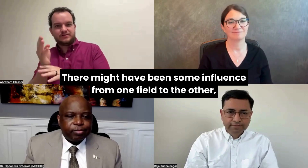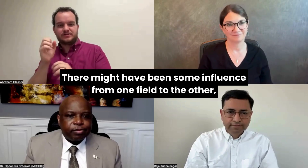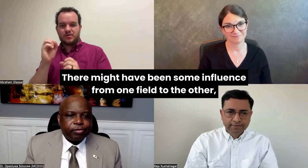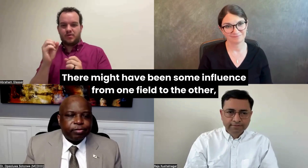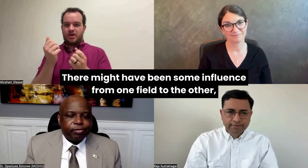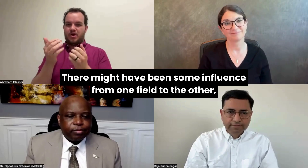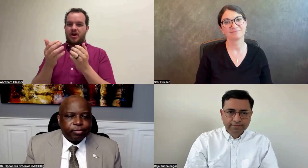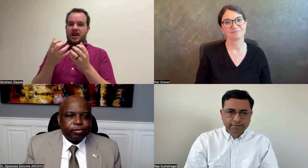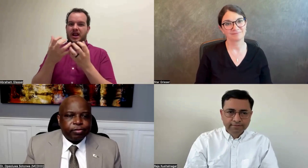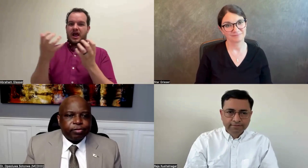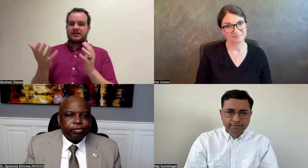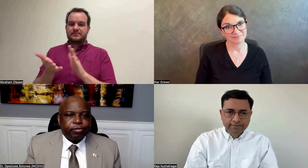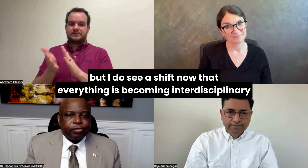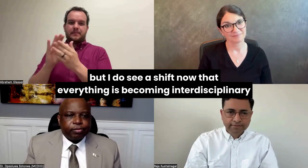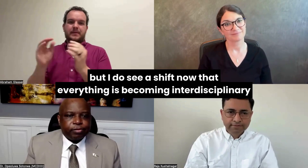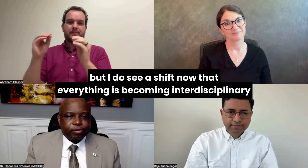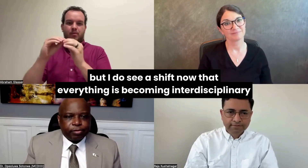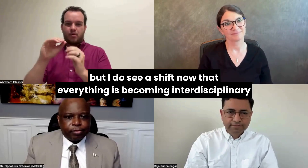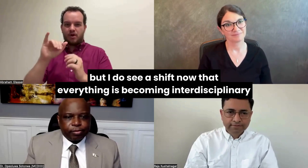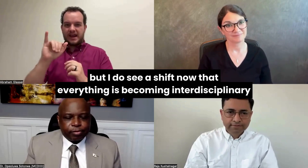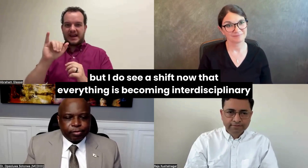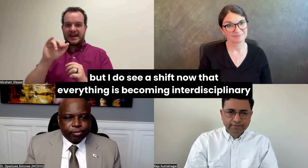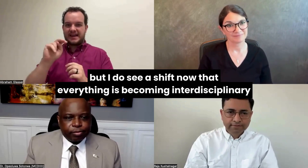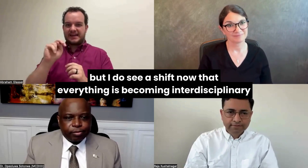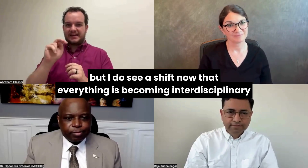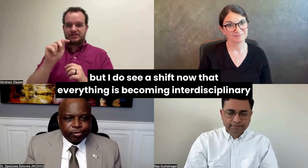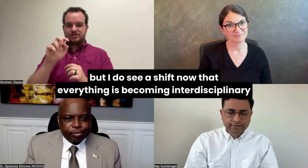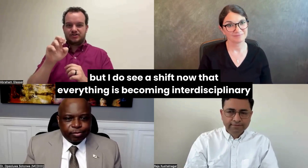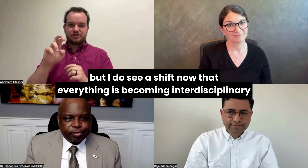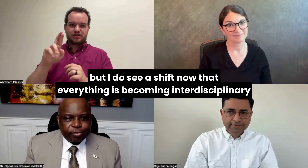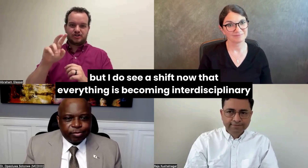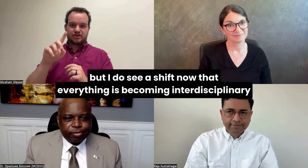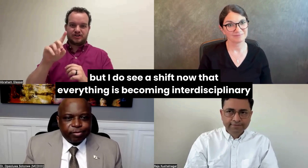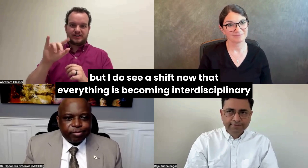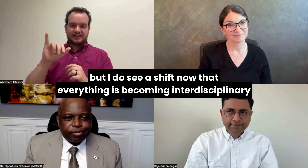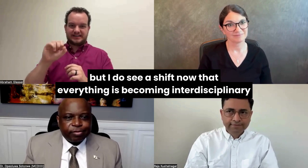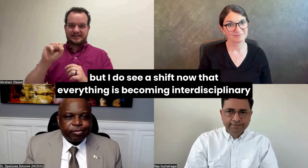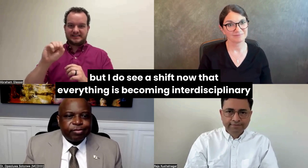but I do see a shift now that everything is becoming interdisciplinary